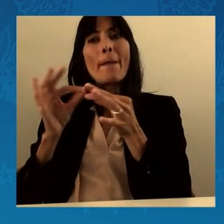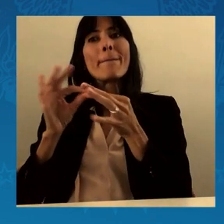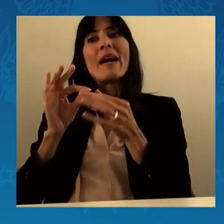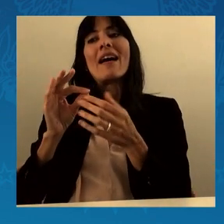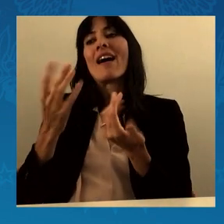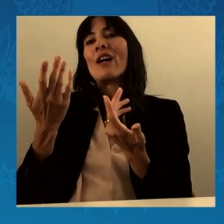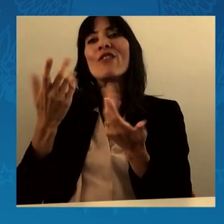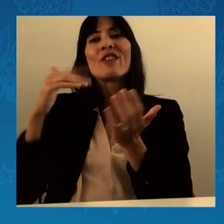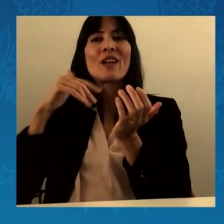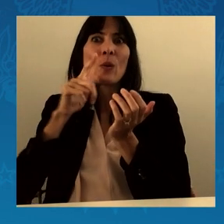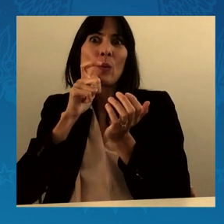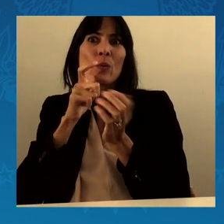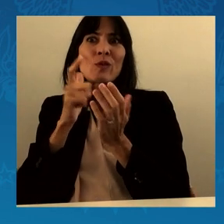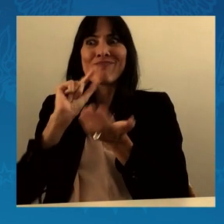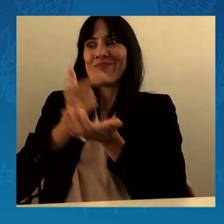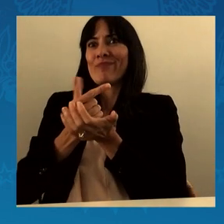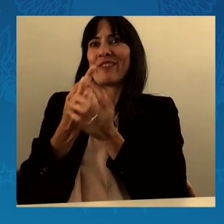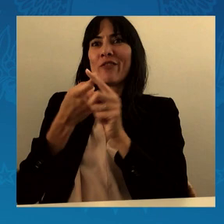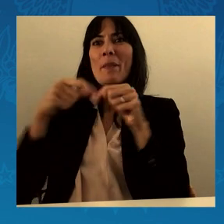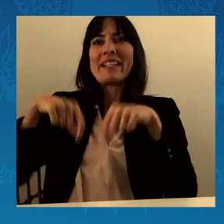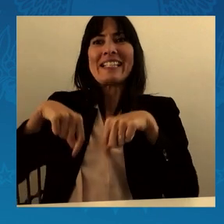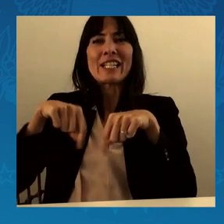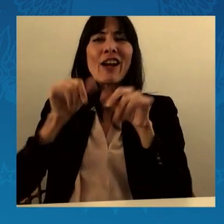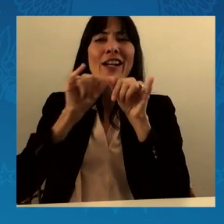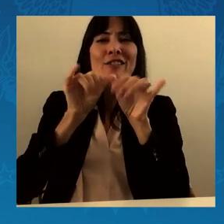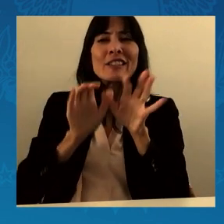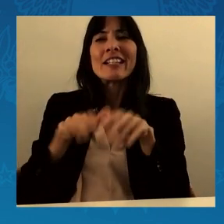but why did you all actually choose to be in the STEM field?